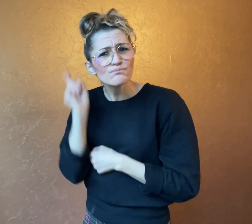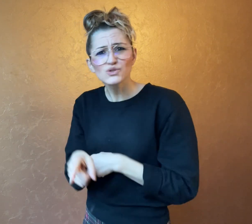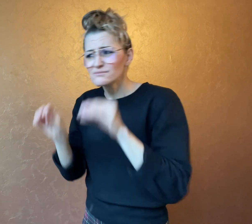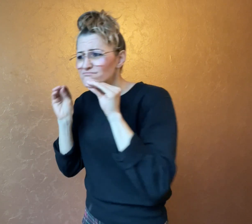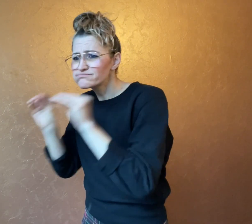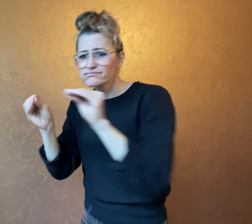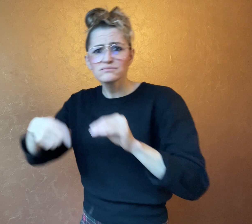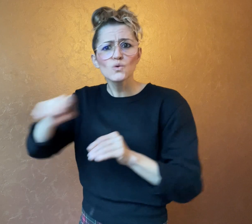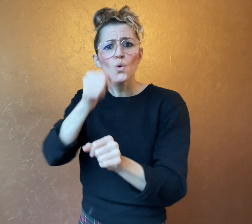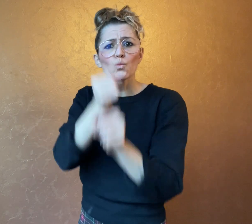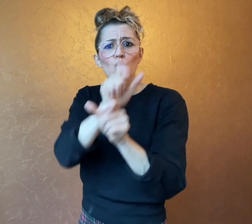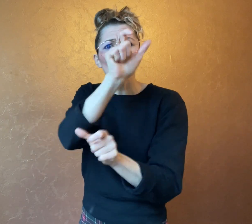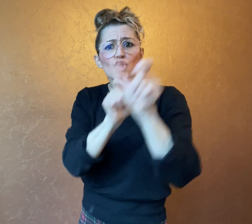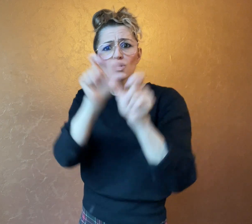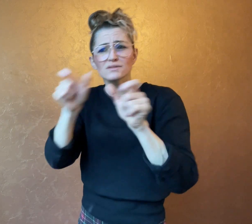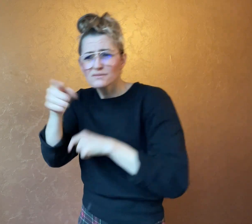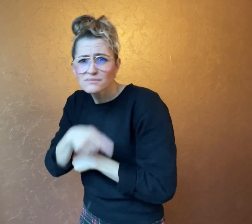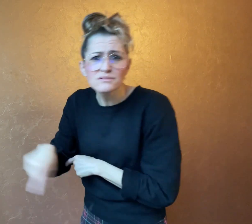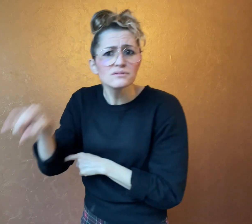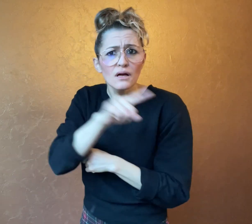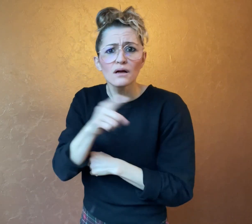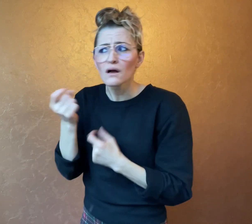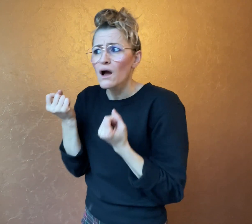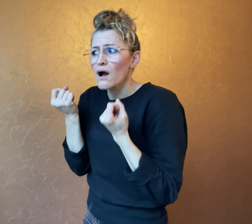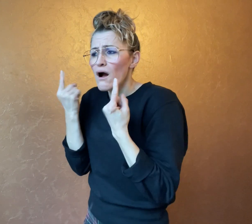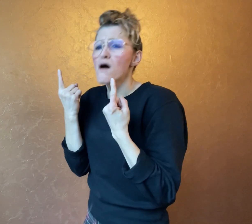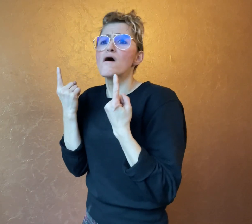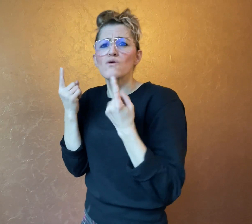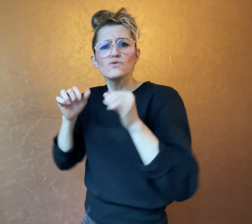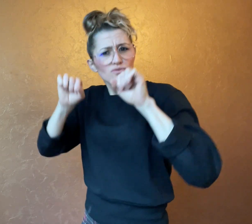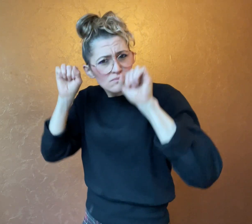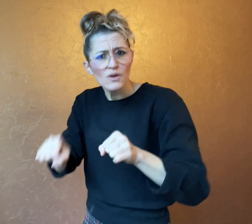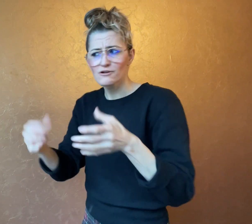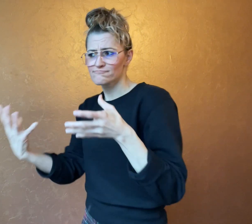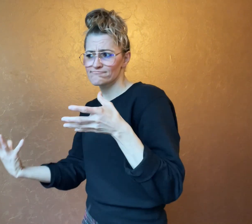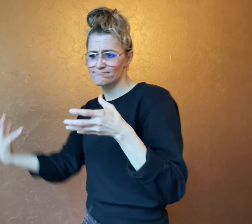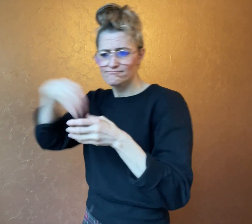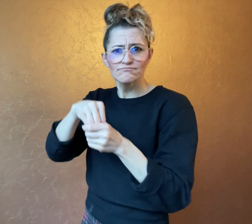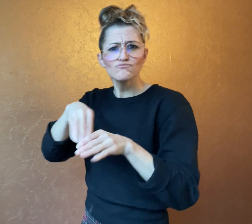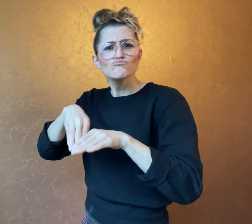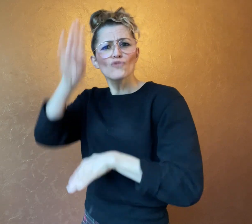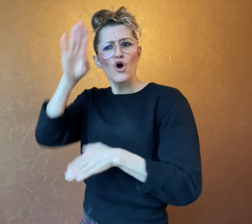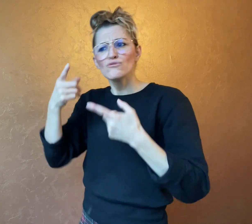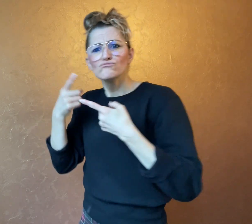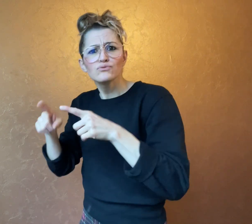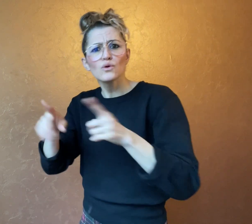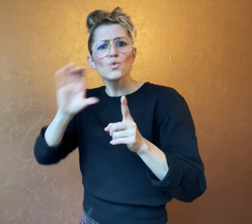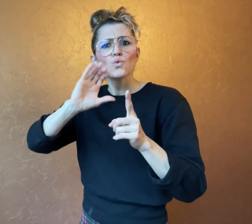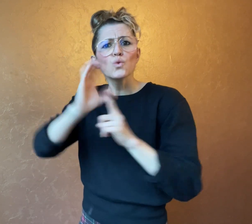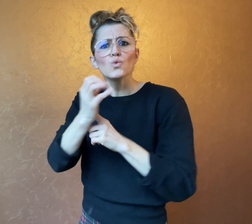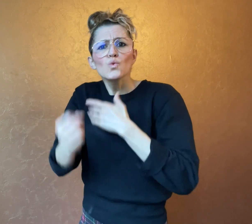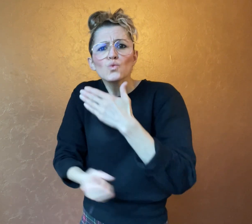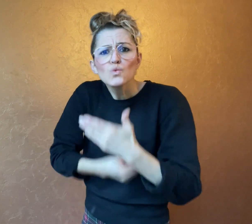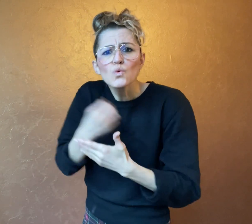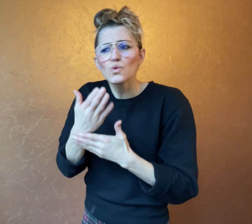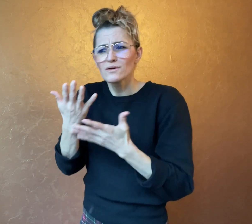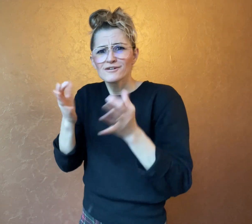a more inclusive culture and improve employees’ overall